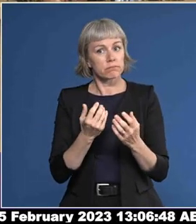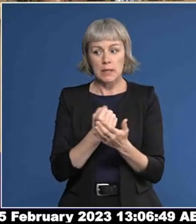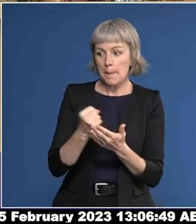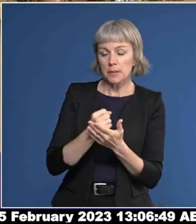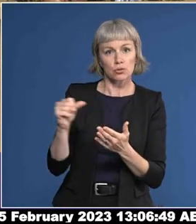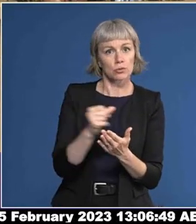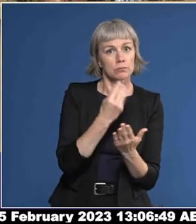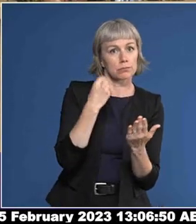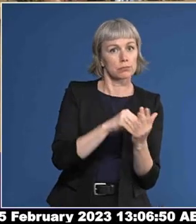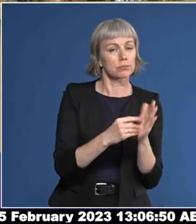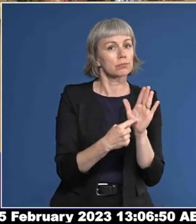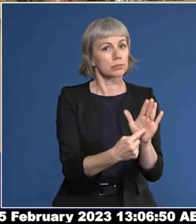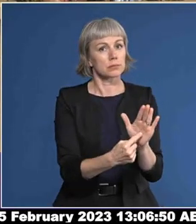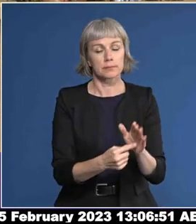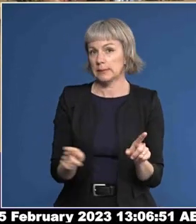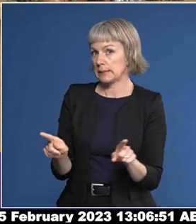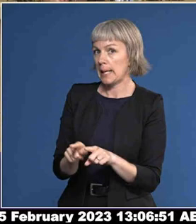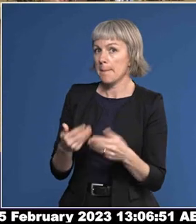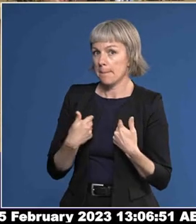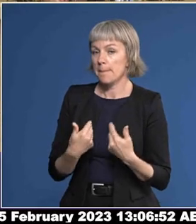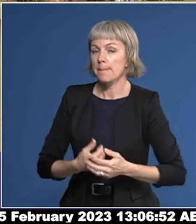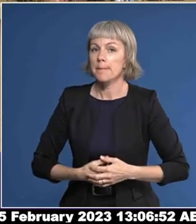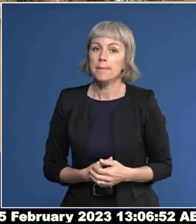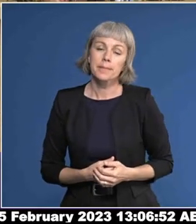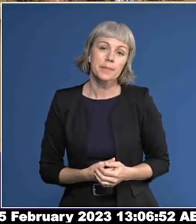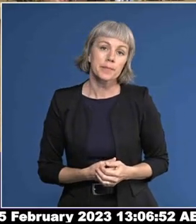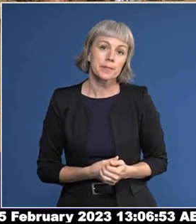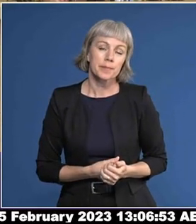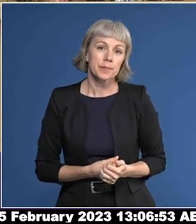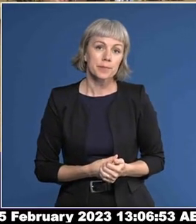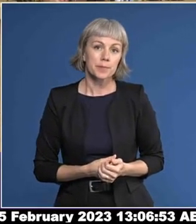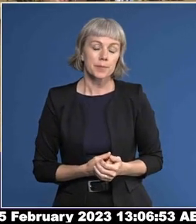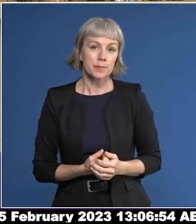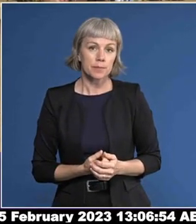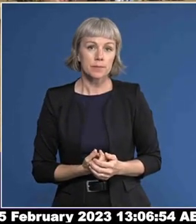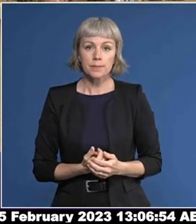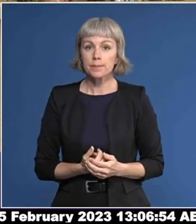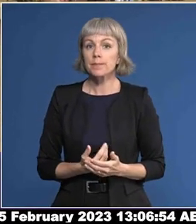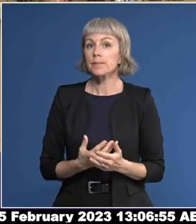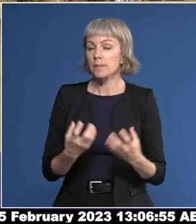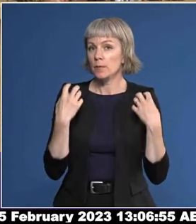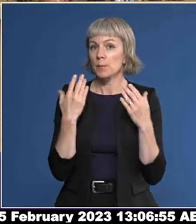Likewise. COMMISSIONER BENNETT: Thank you. Commissioner McEwin. COMMISSIONER McEWIN: Thank you. Thank you to the three of you.